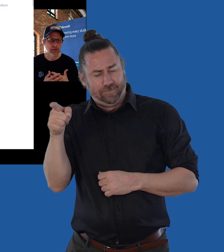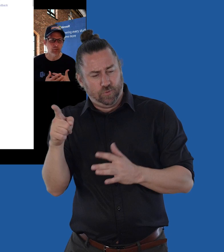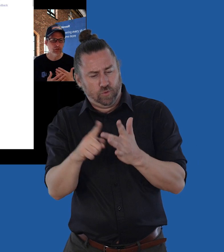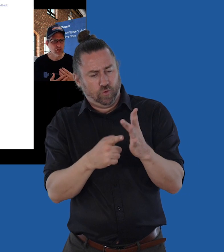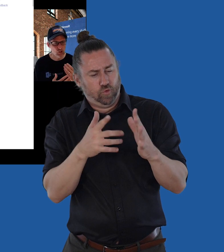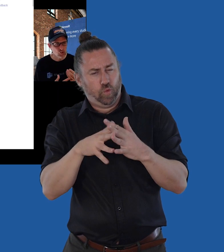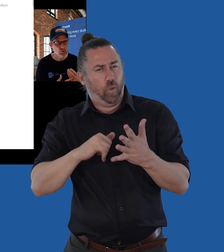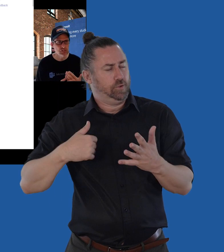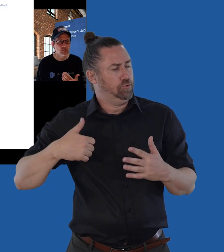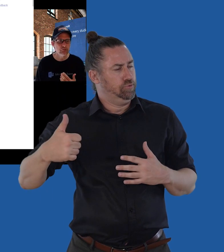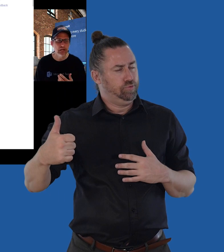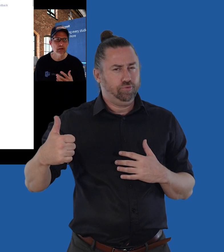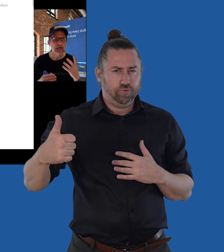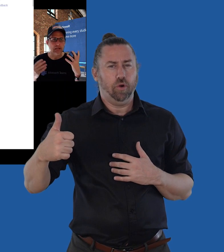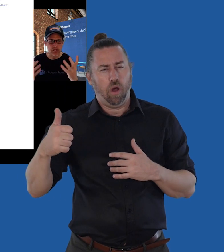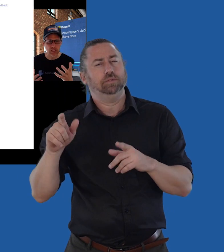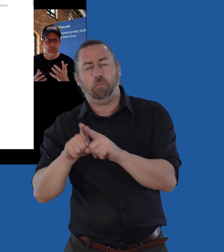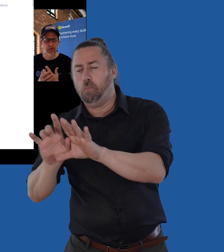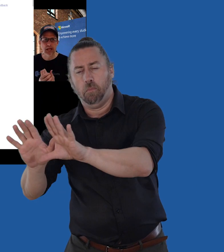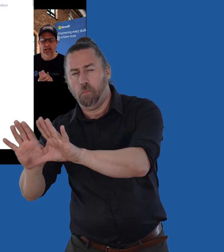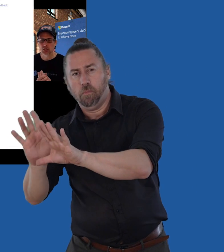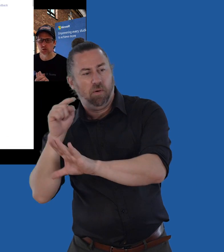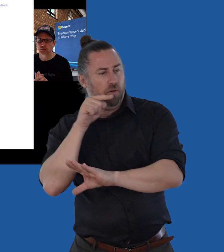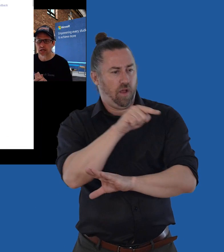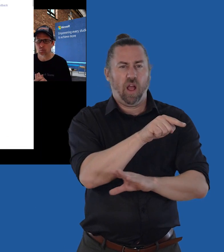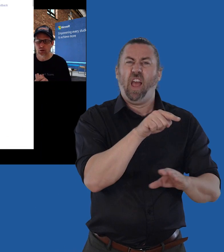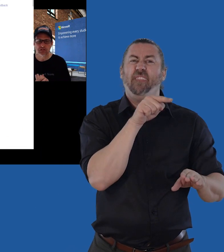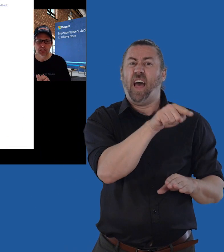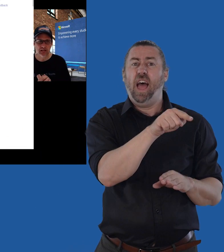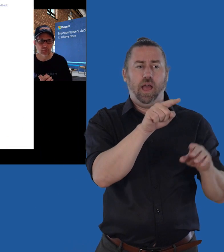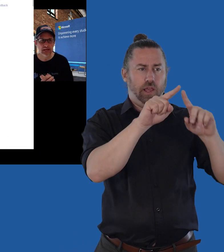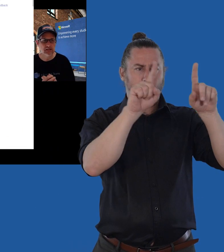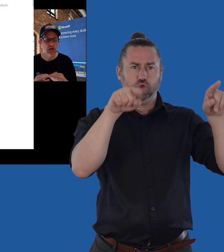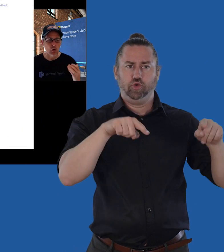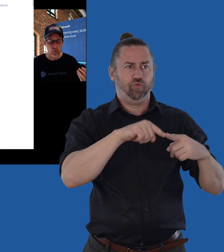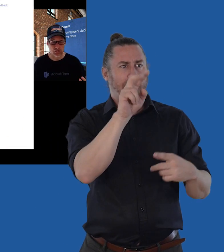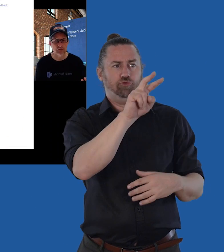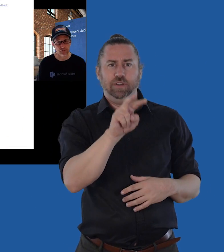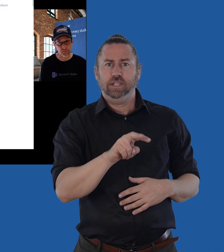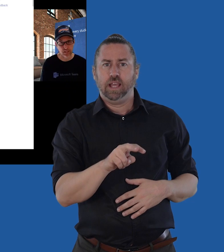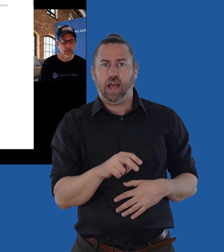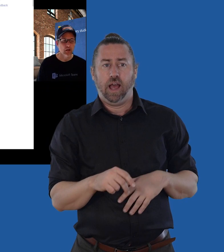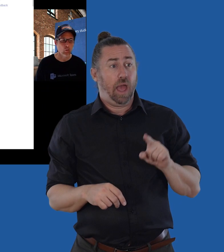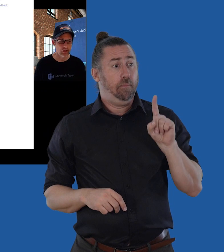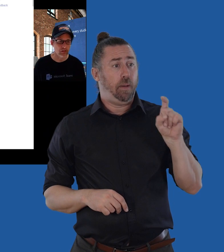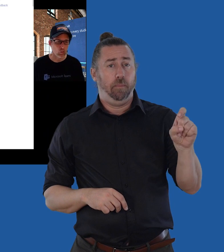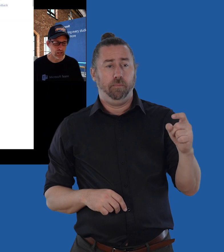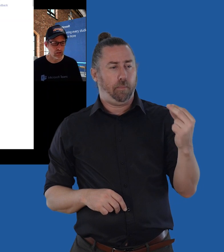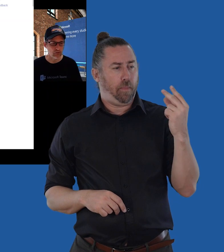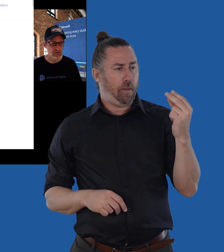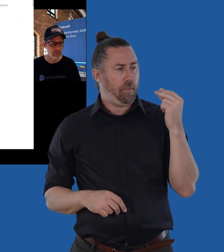But people that are new to a screen reader, can jump in, and use Windows 10 Narrator, which is free with Windows.